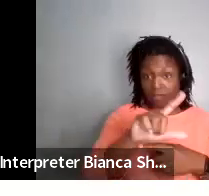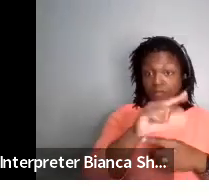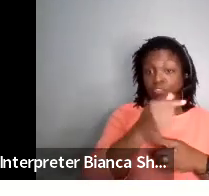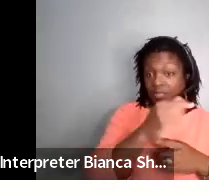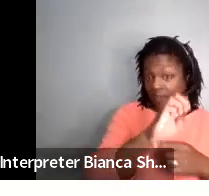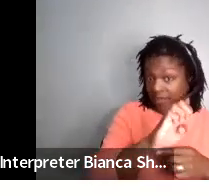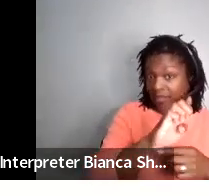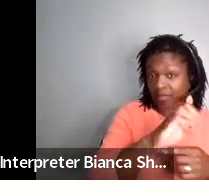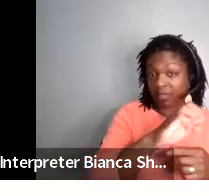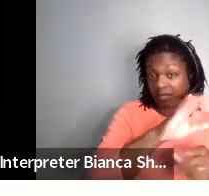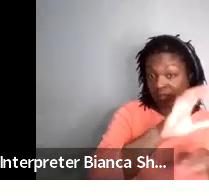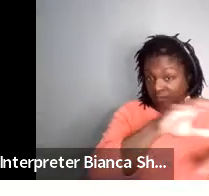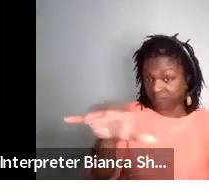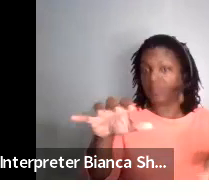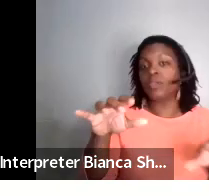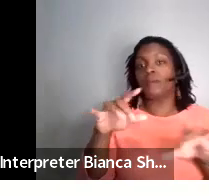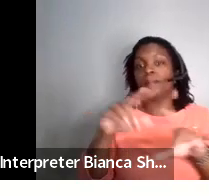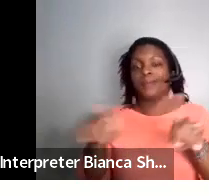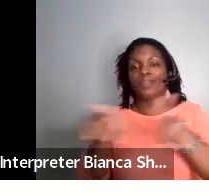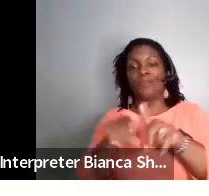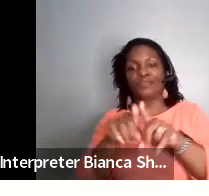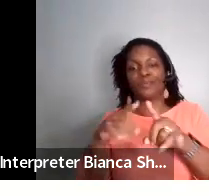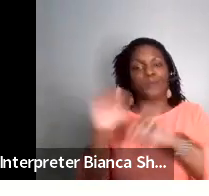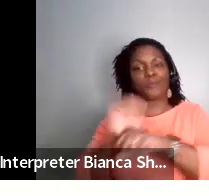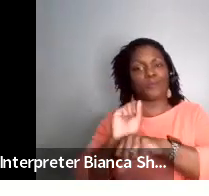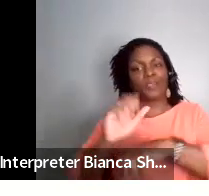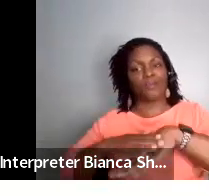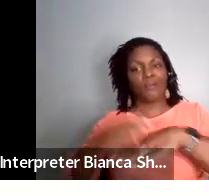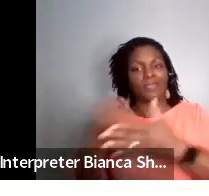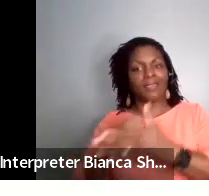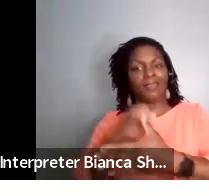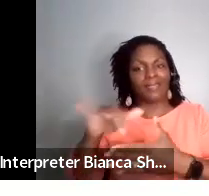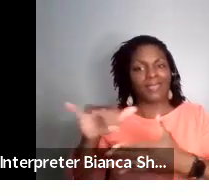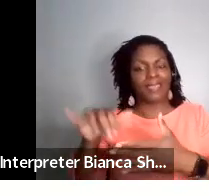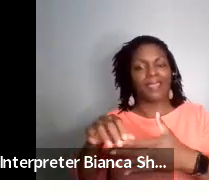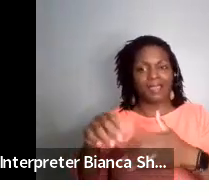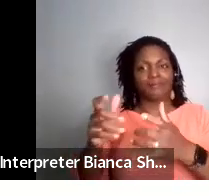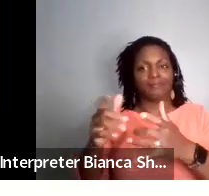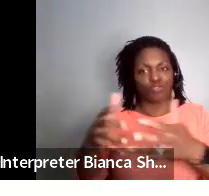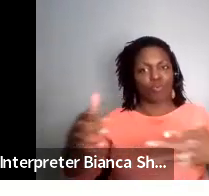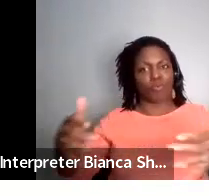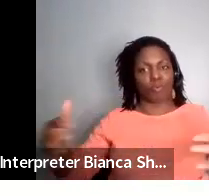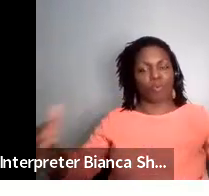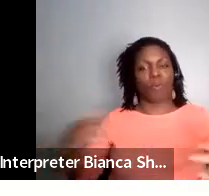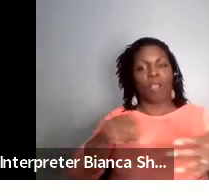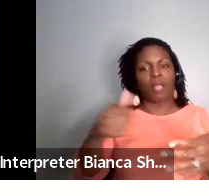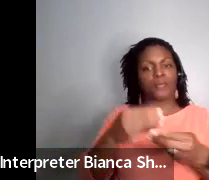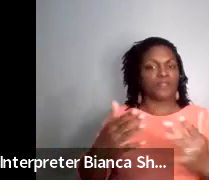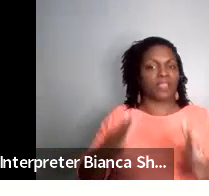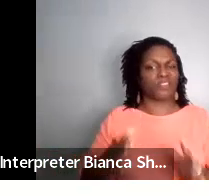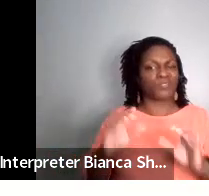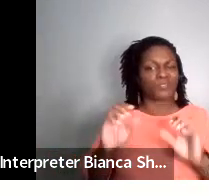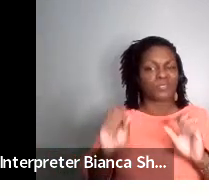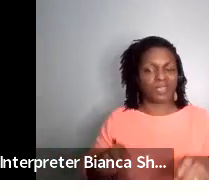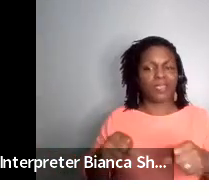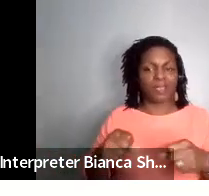But we are working on implementing and planning future phases to expand that to other provider types to be able to build and pills peer support.